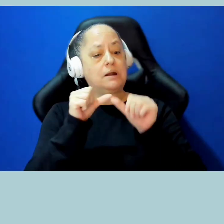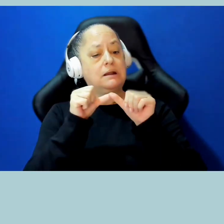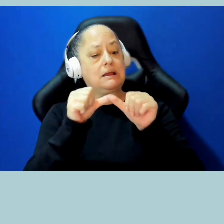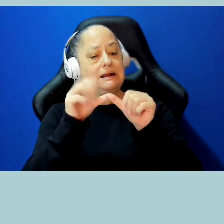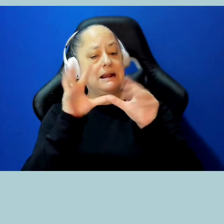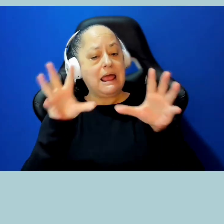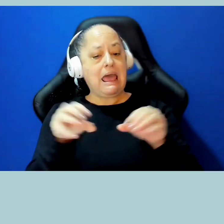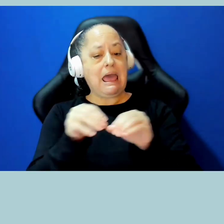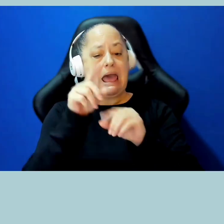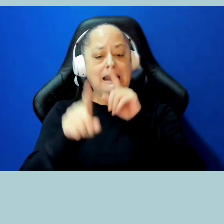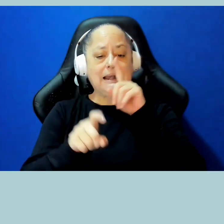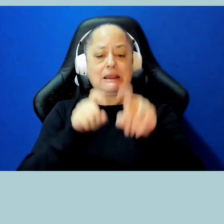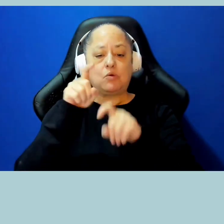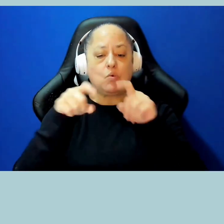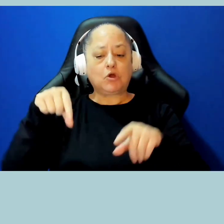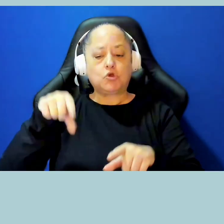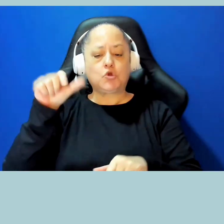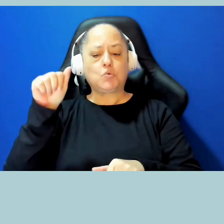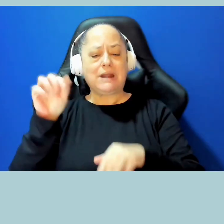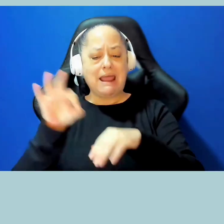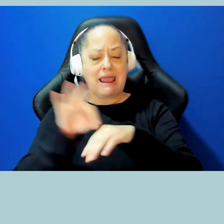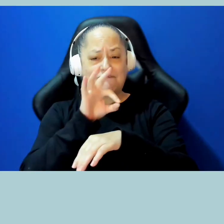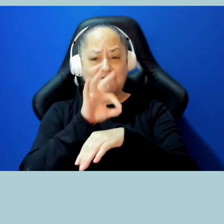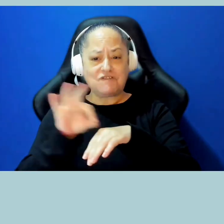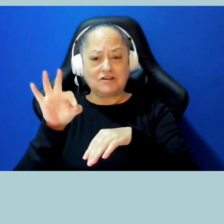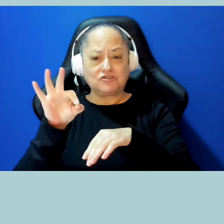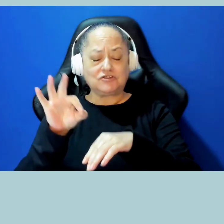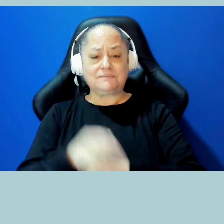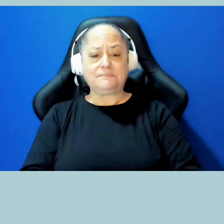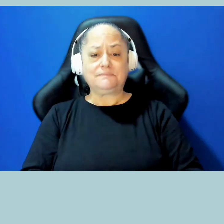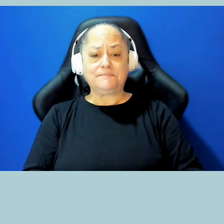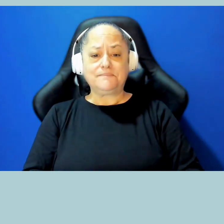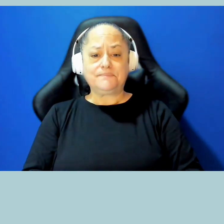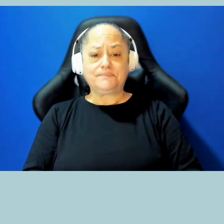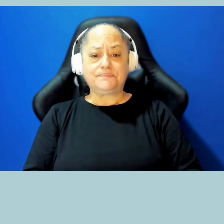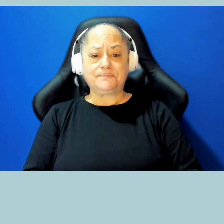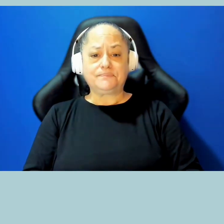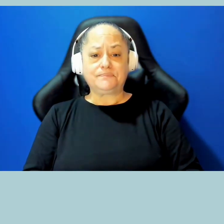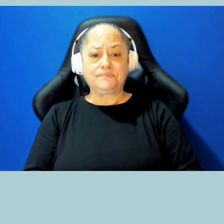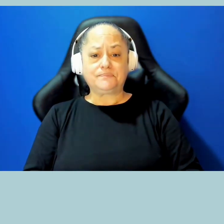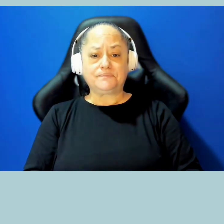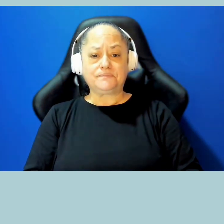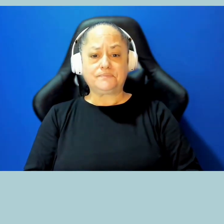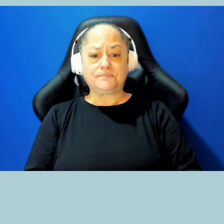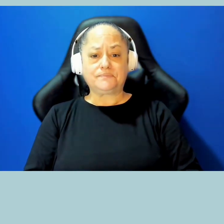into the q a function and um i think it if you also